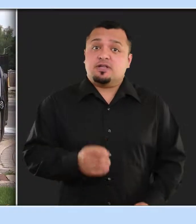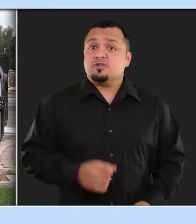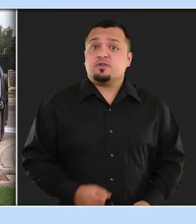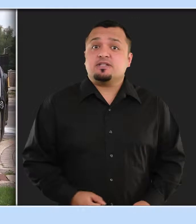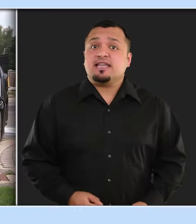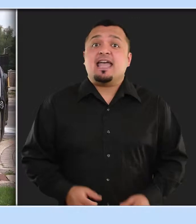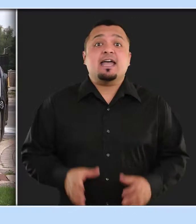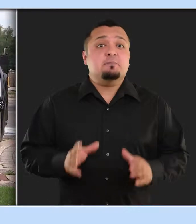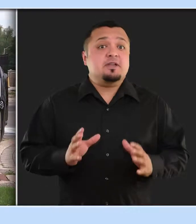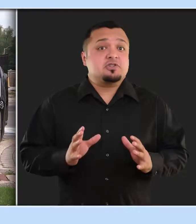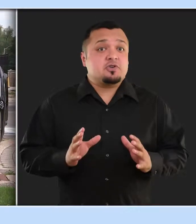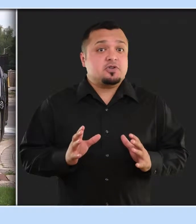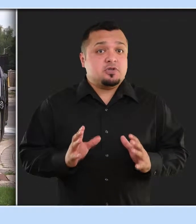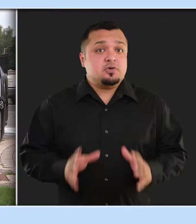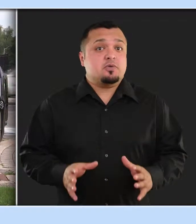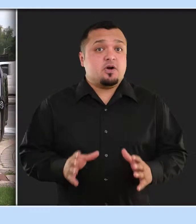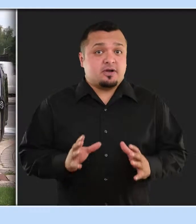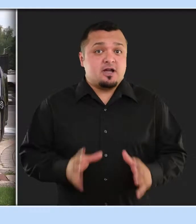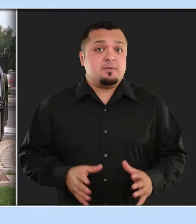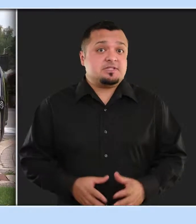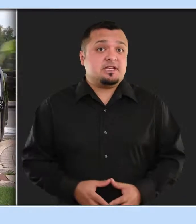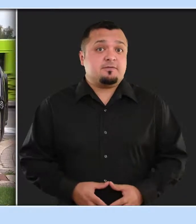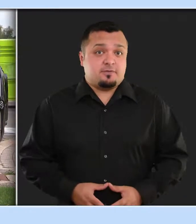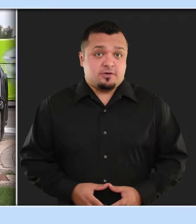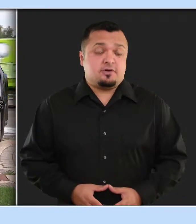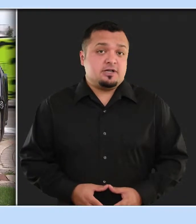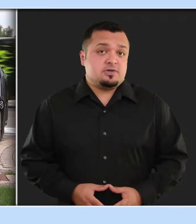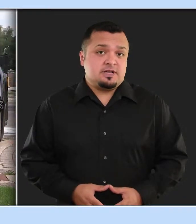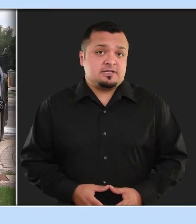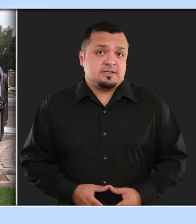interest and make sure you are compensated for your injuries